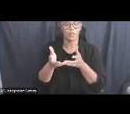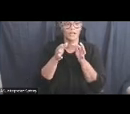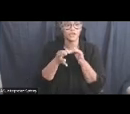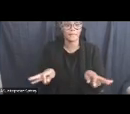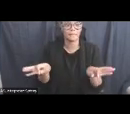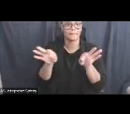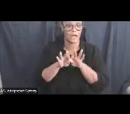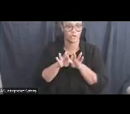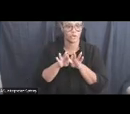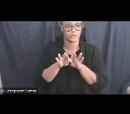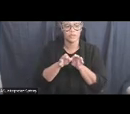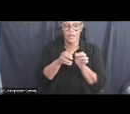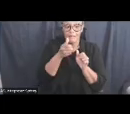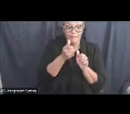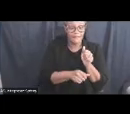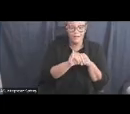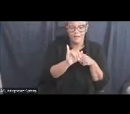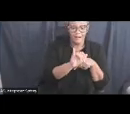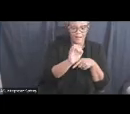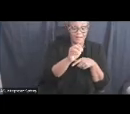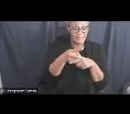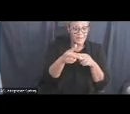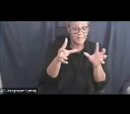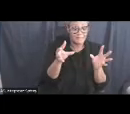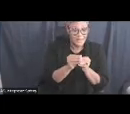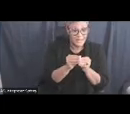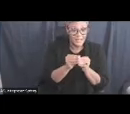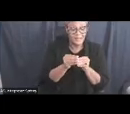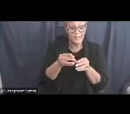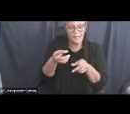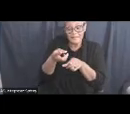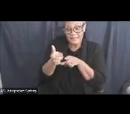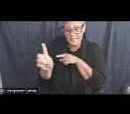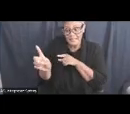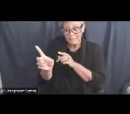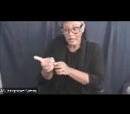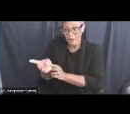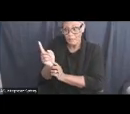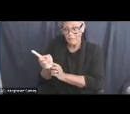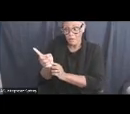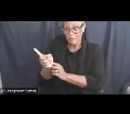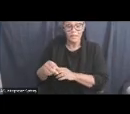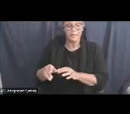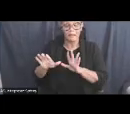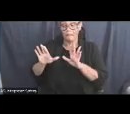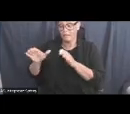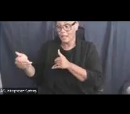disciplinary moment, every classroom decision is a chance to either interrupt or reinforce